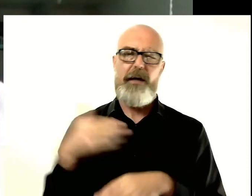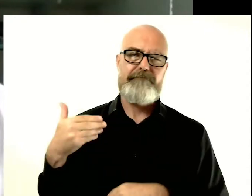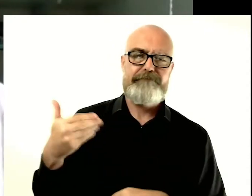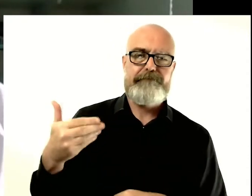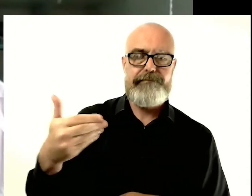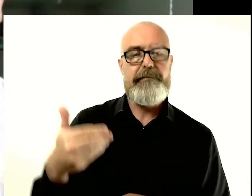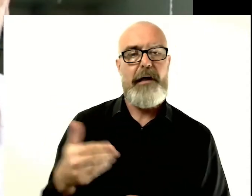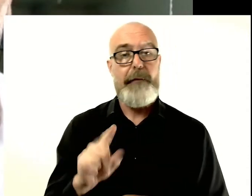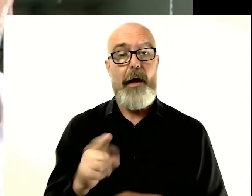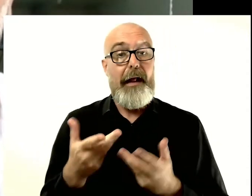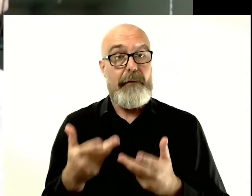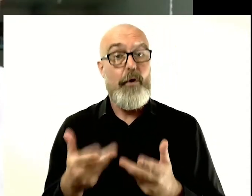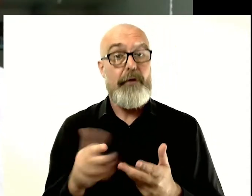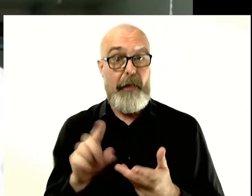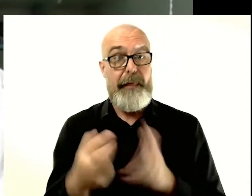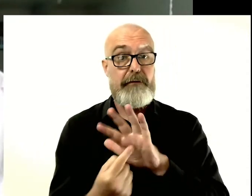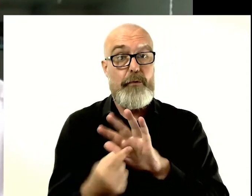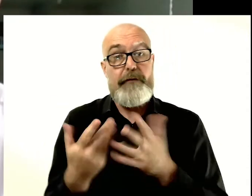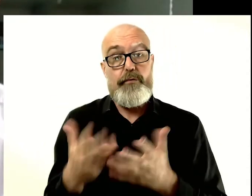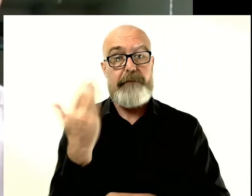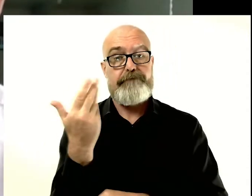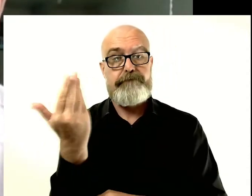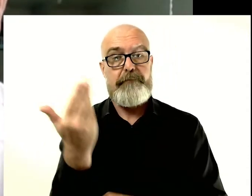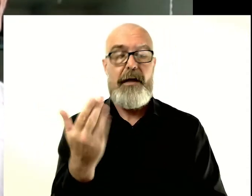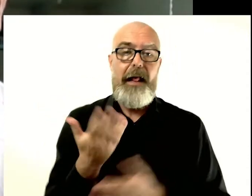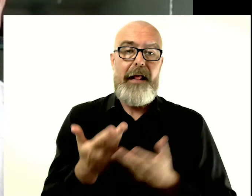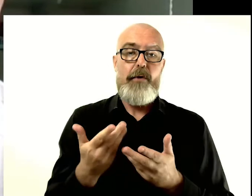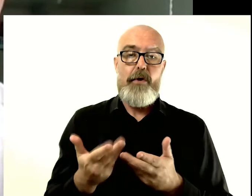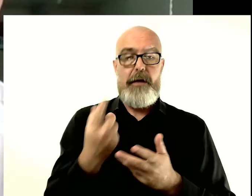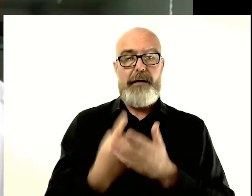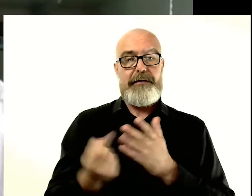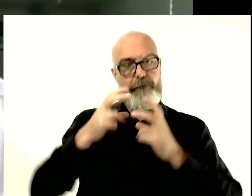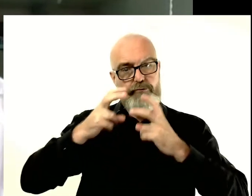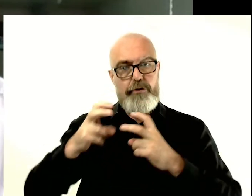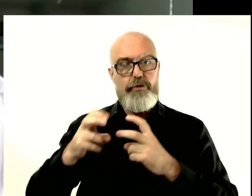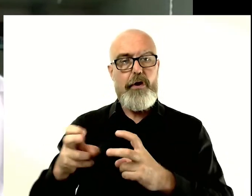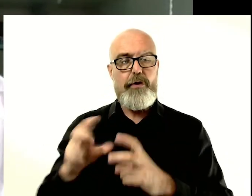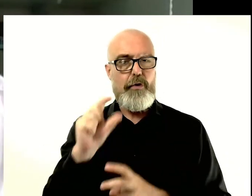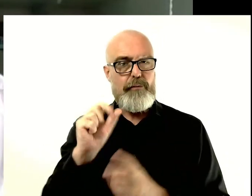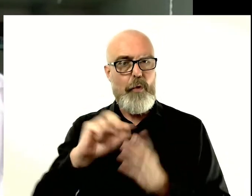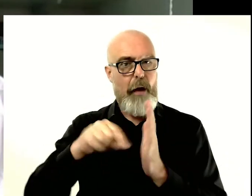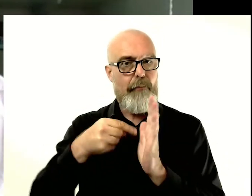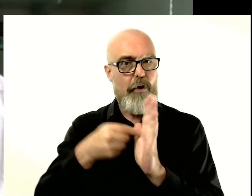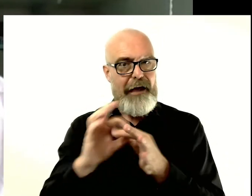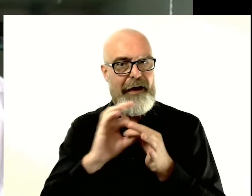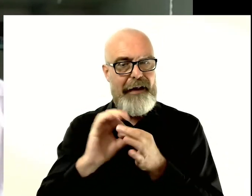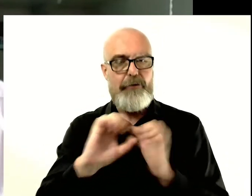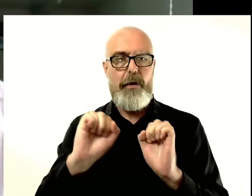working for quite a while but at the moment and that's important for today's talk